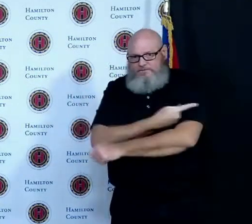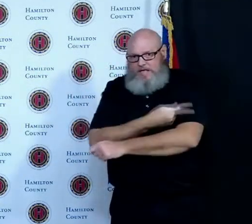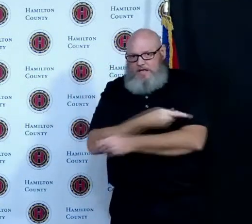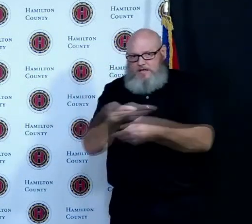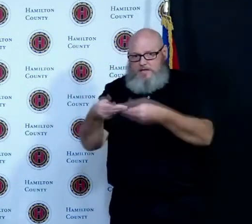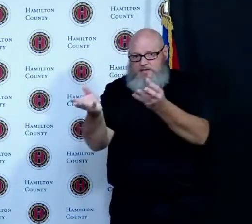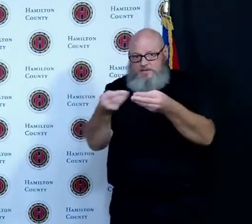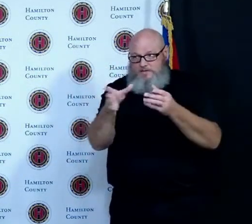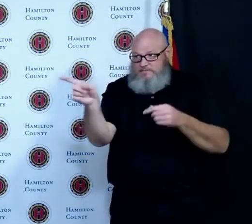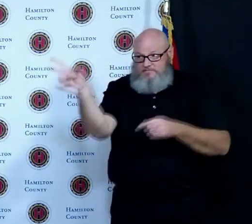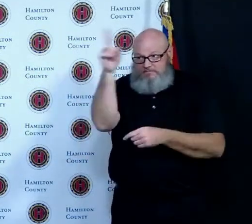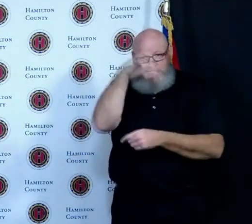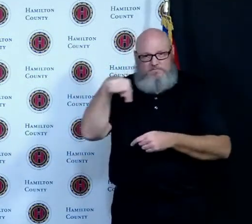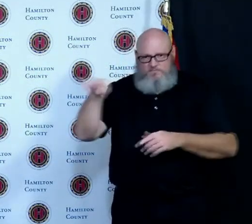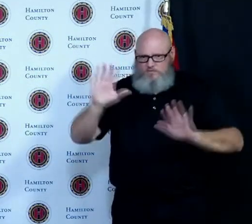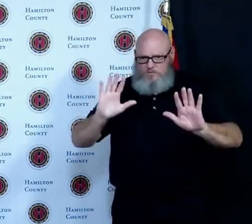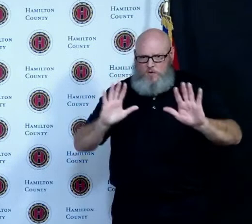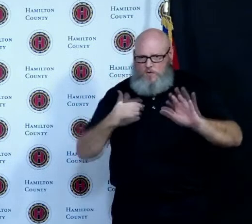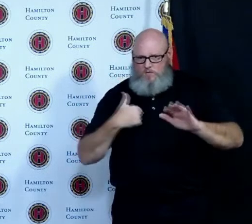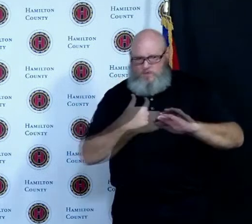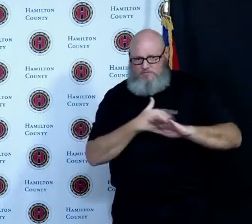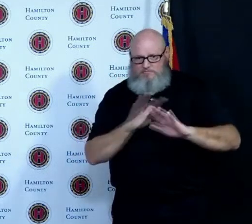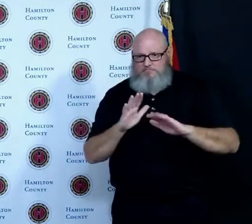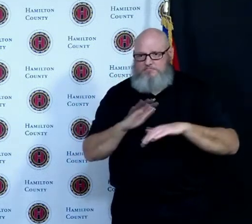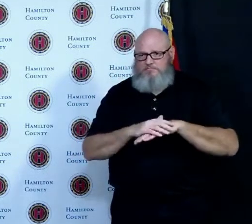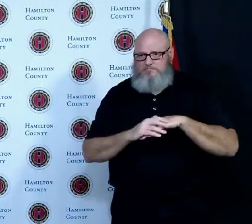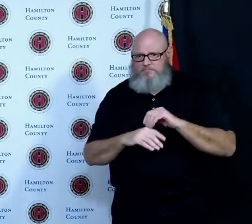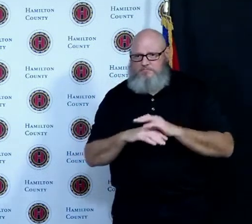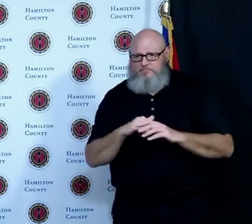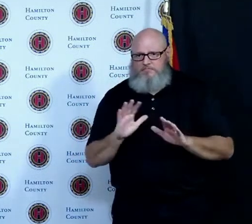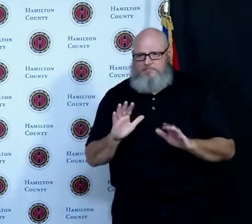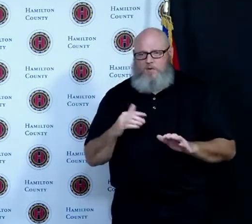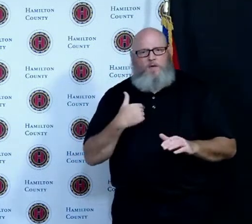our plan is to continue to be flexible we might use drive up campaign efforts where